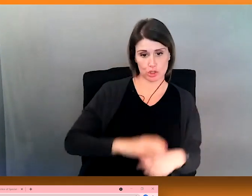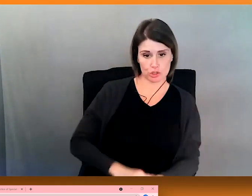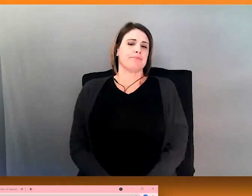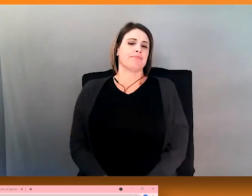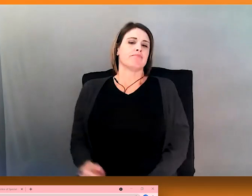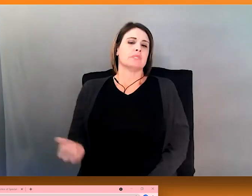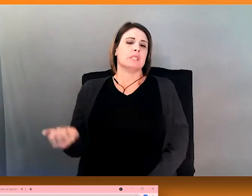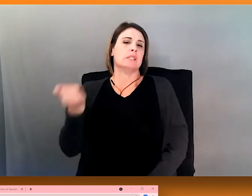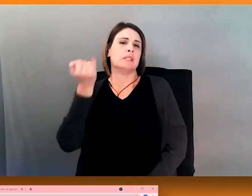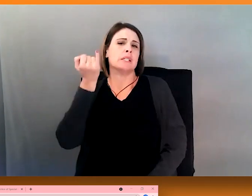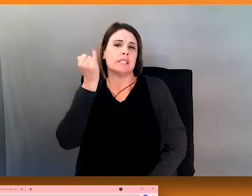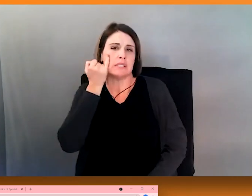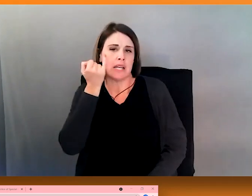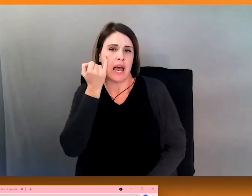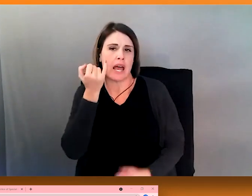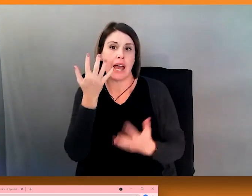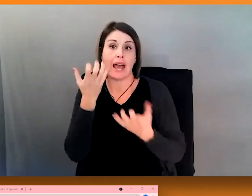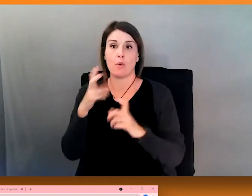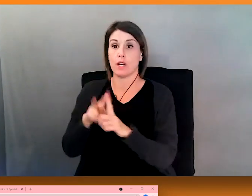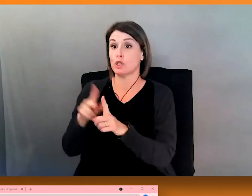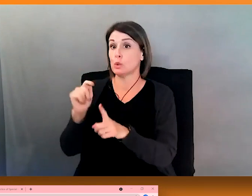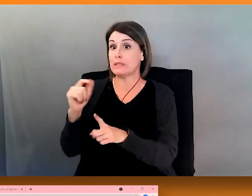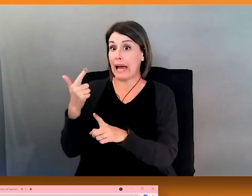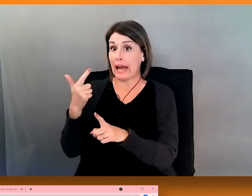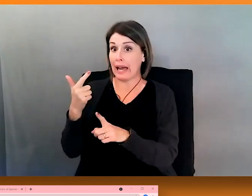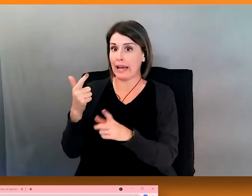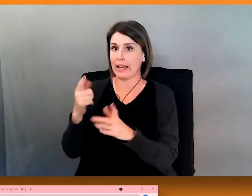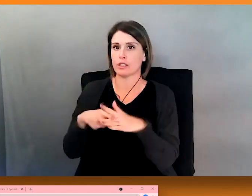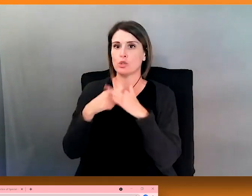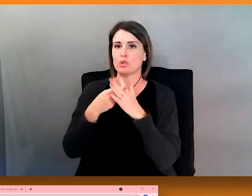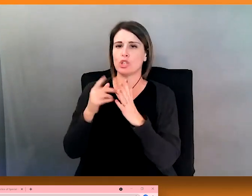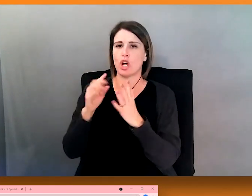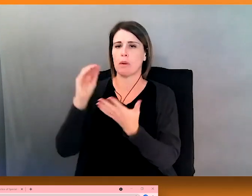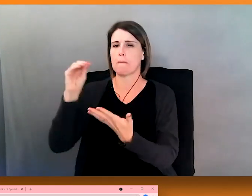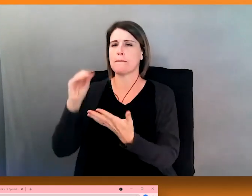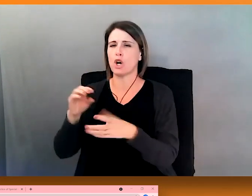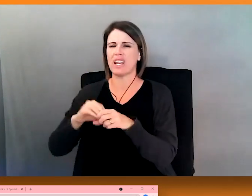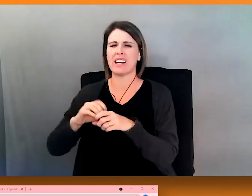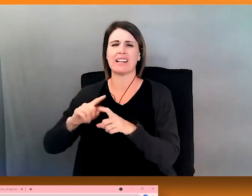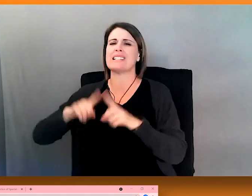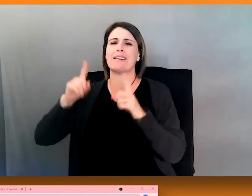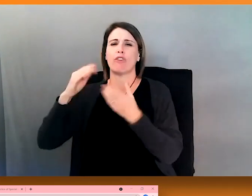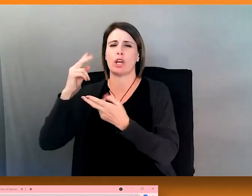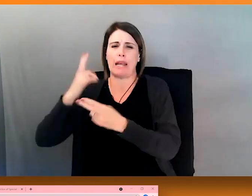say I want to take this one to start building a different list--